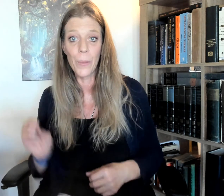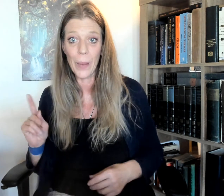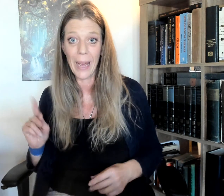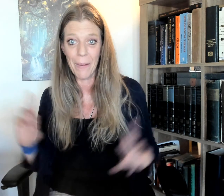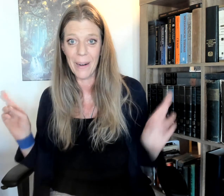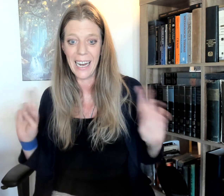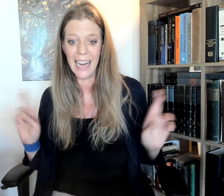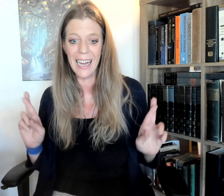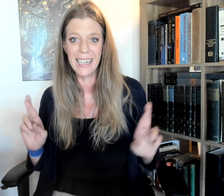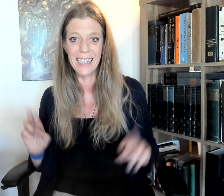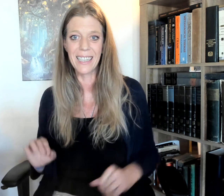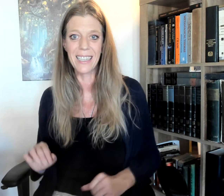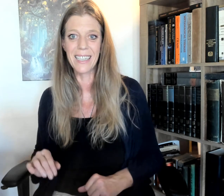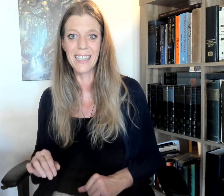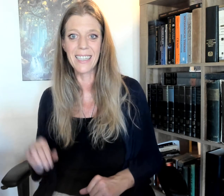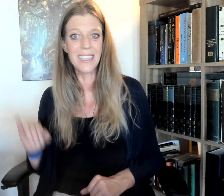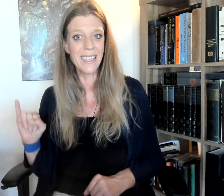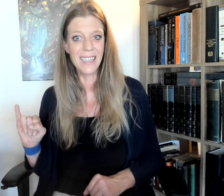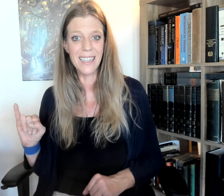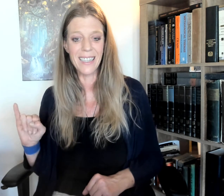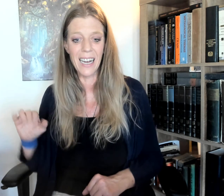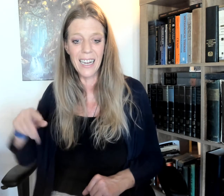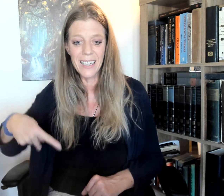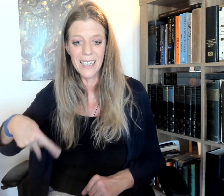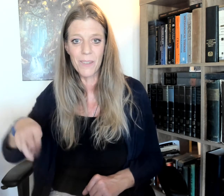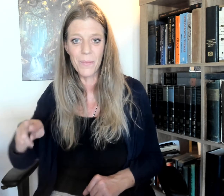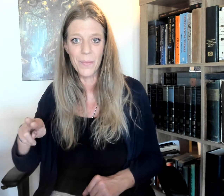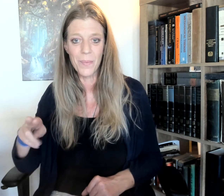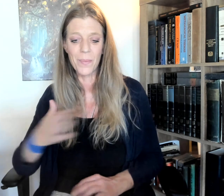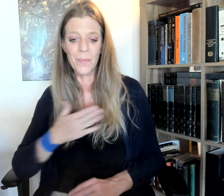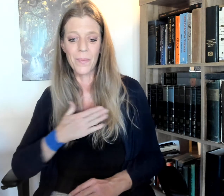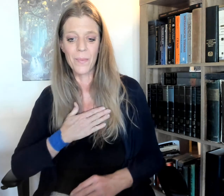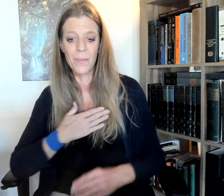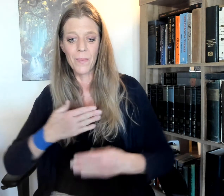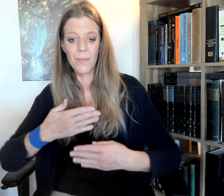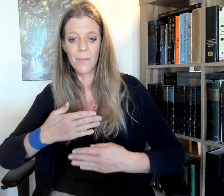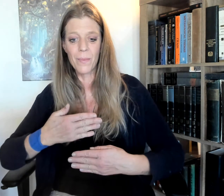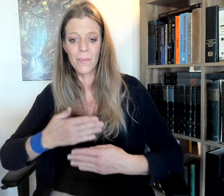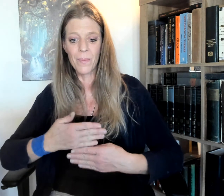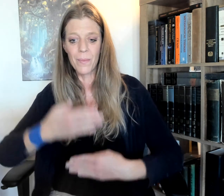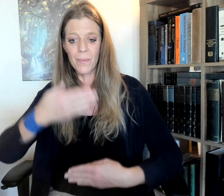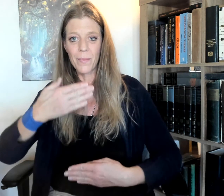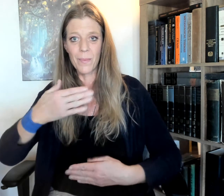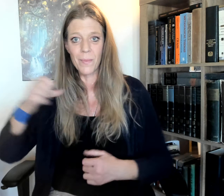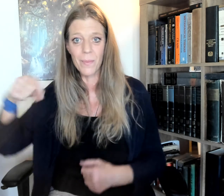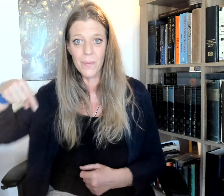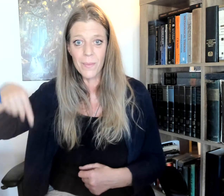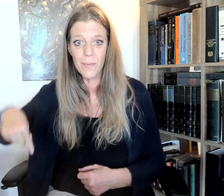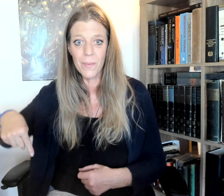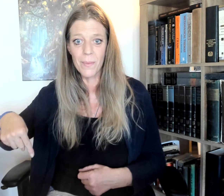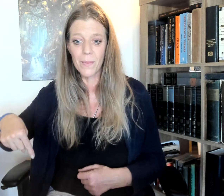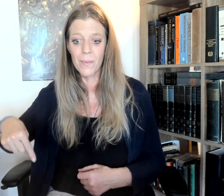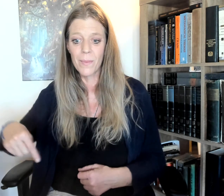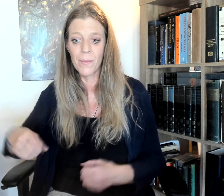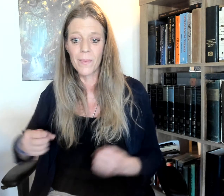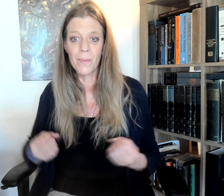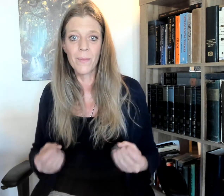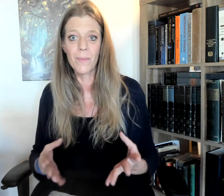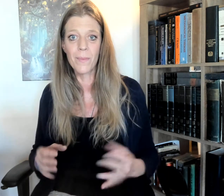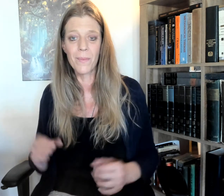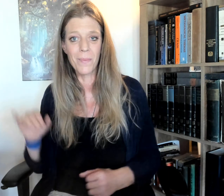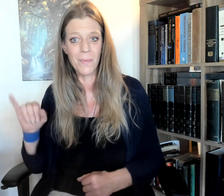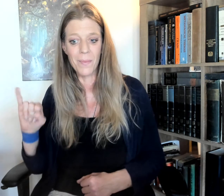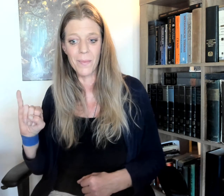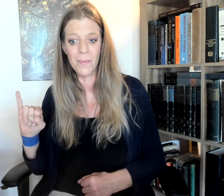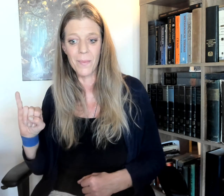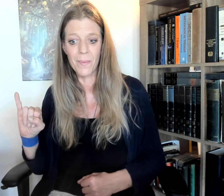Okay, ready?